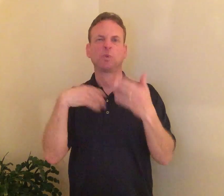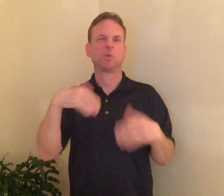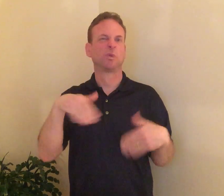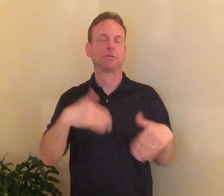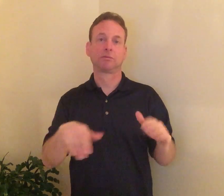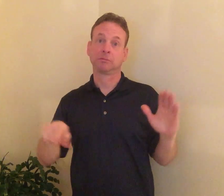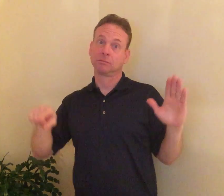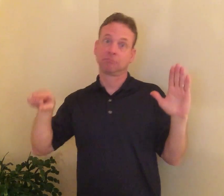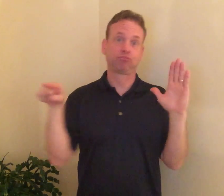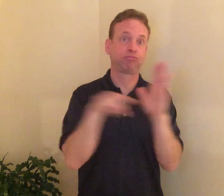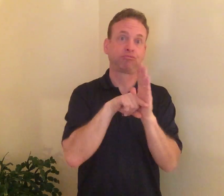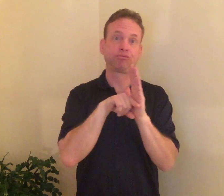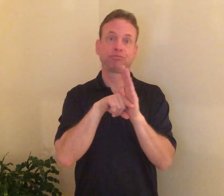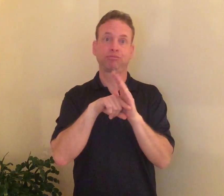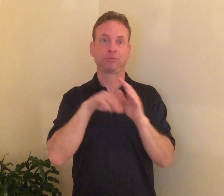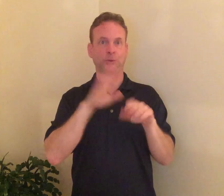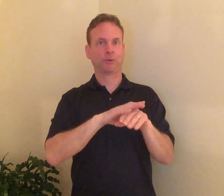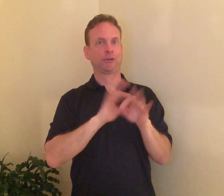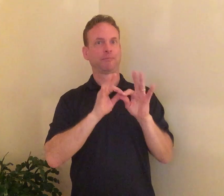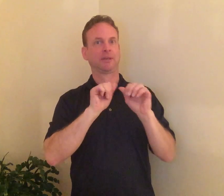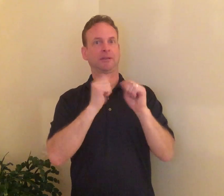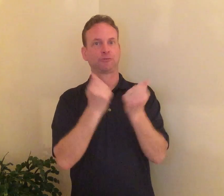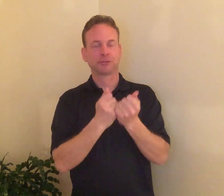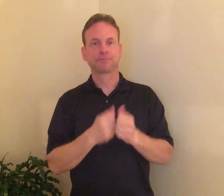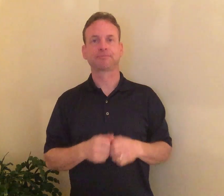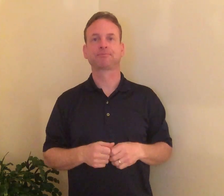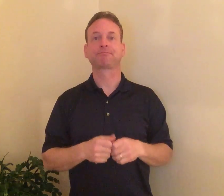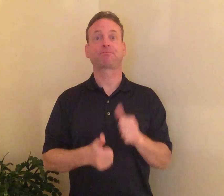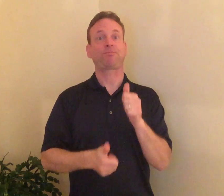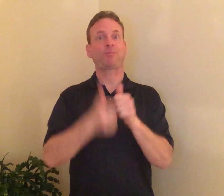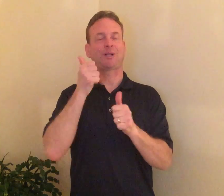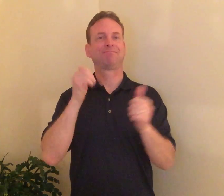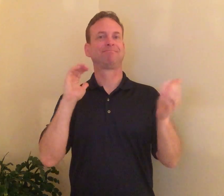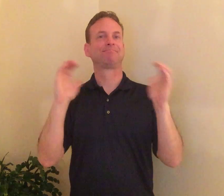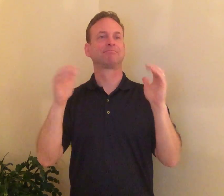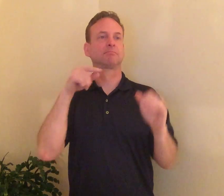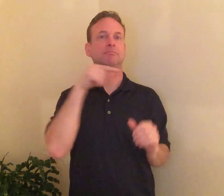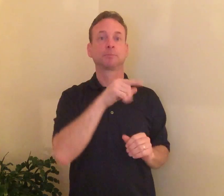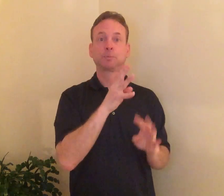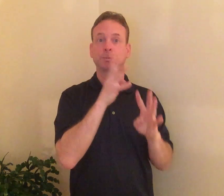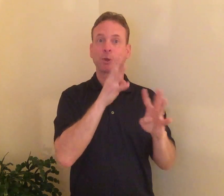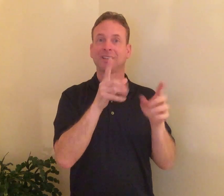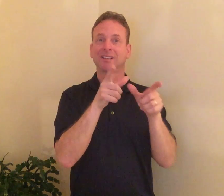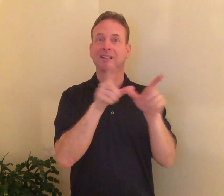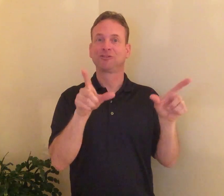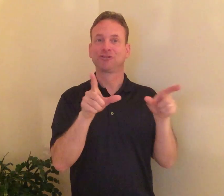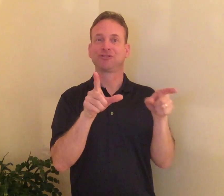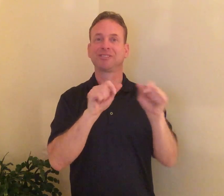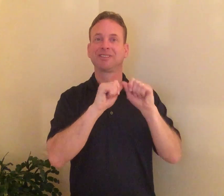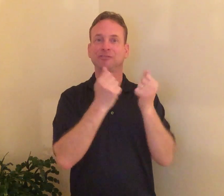very negative towards interpreter agencies. Most of the responses compared spoken language